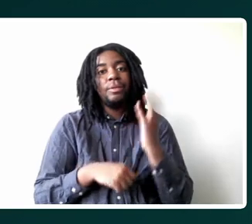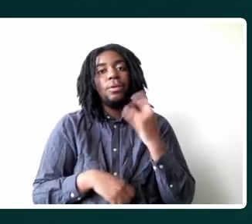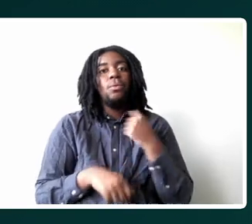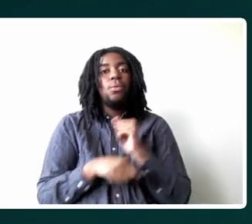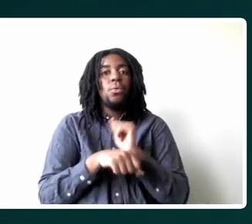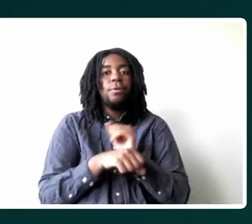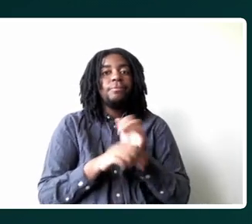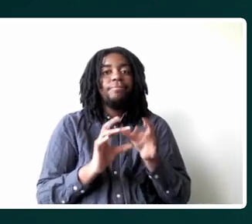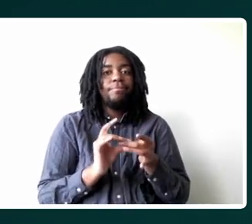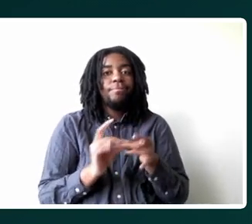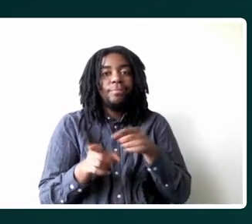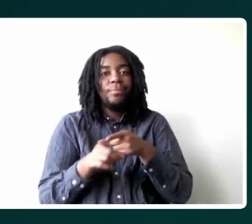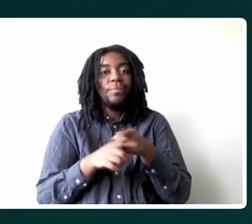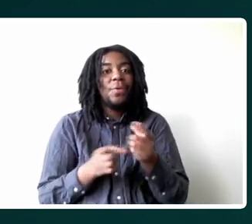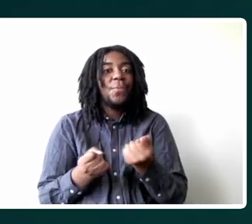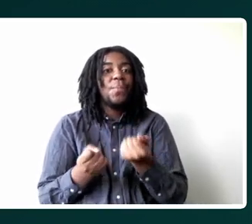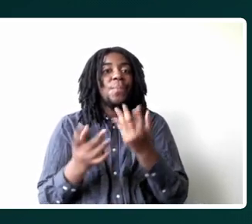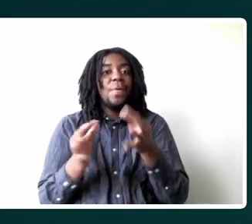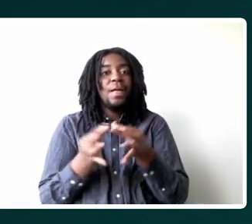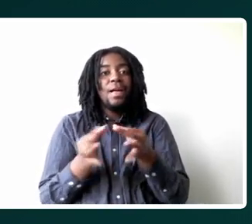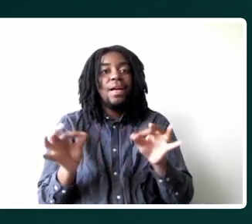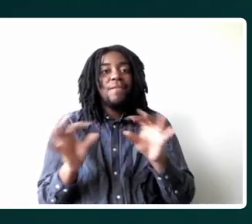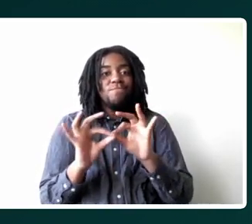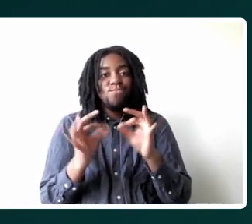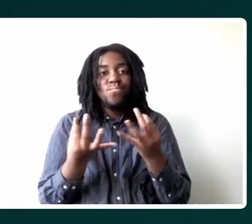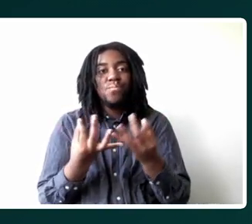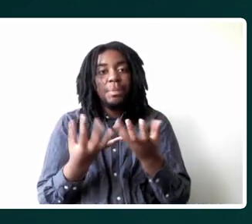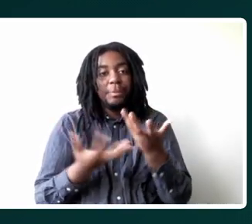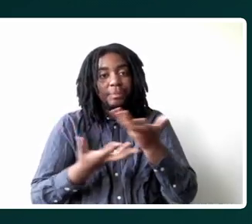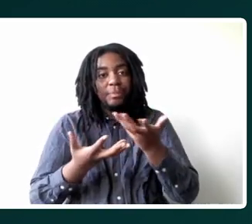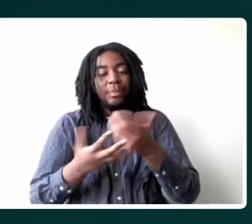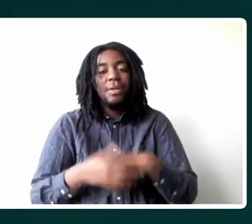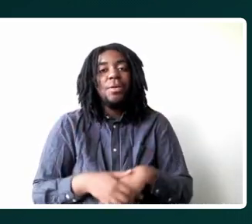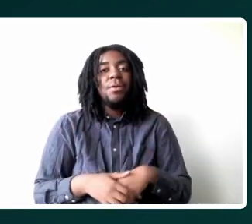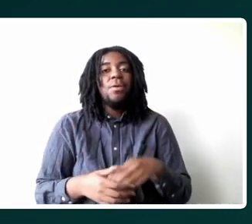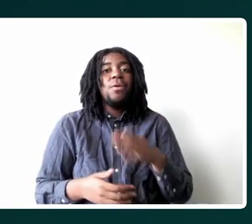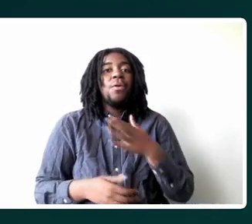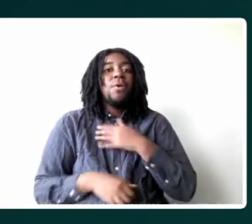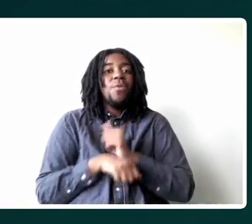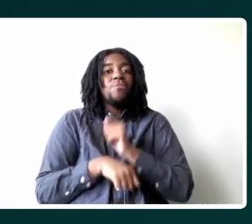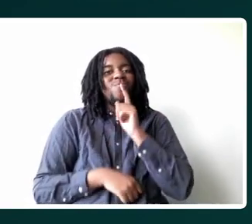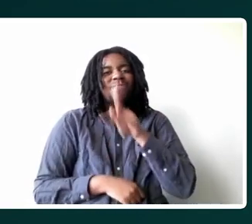engagement. A work that I connect to in a very personal way, have immigrated to this country from